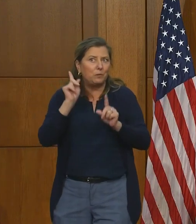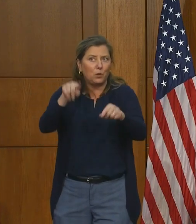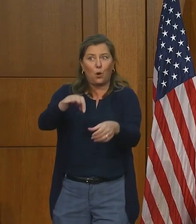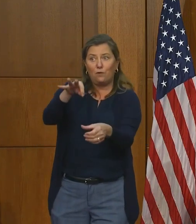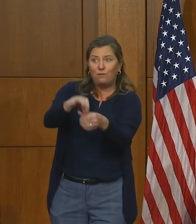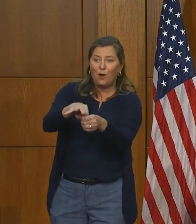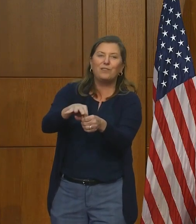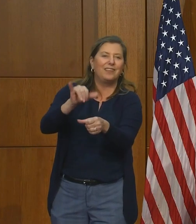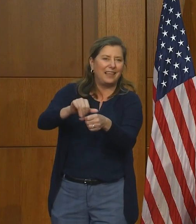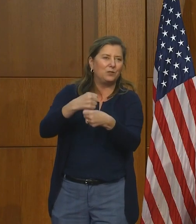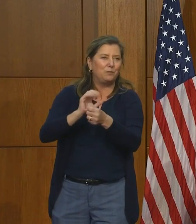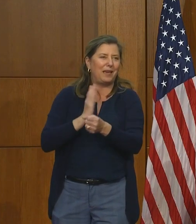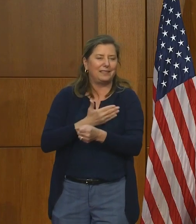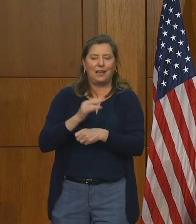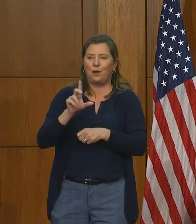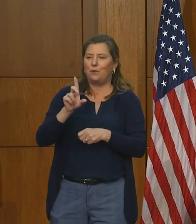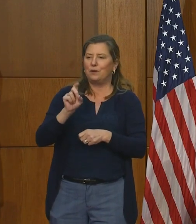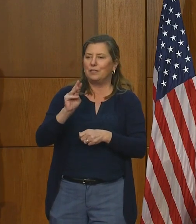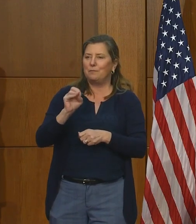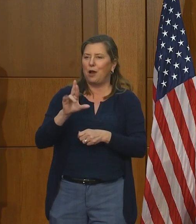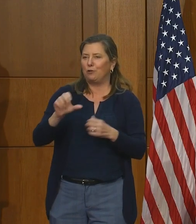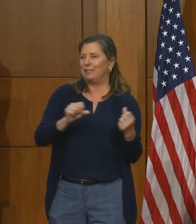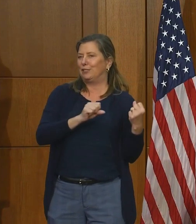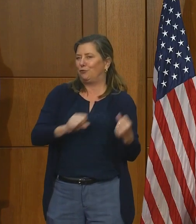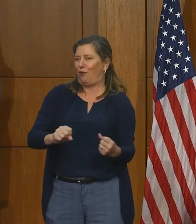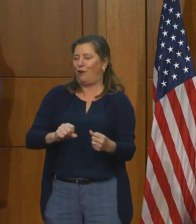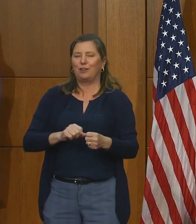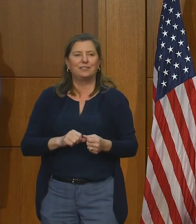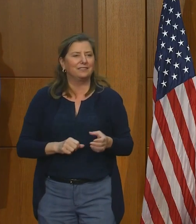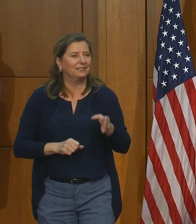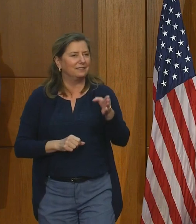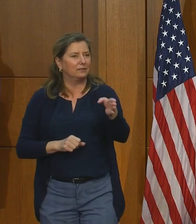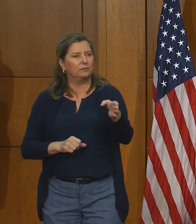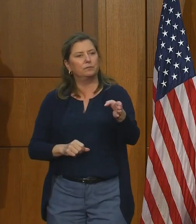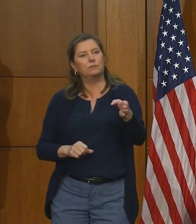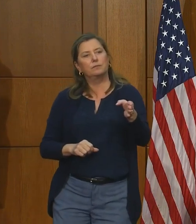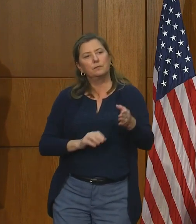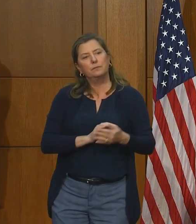GUIDELINES AND I ALSO APPRECIATE PEOPLE VOTING.